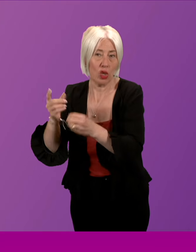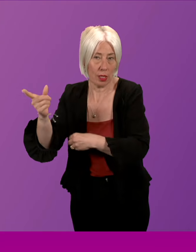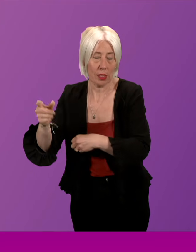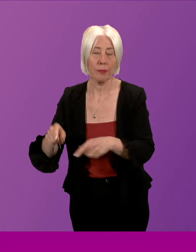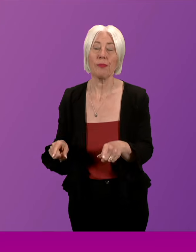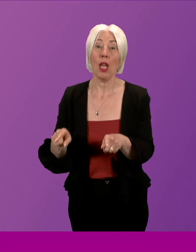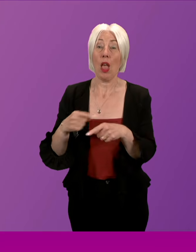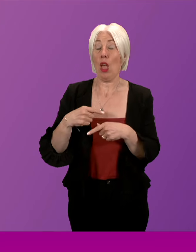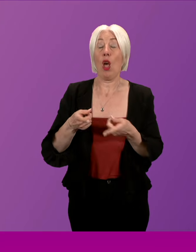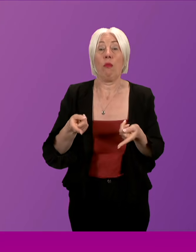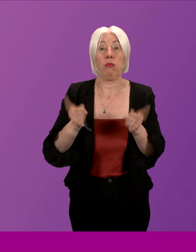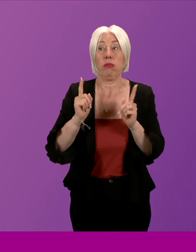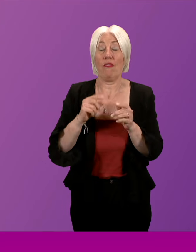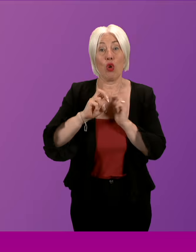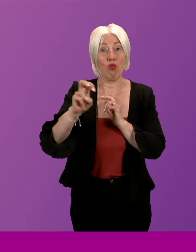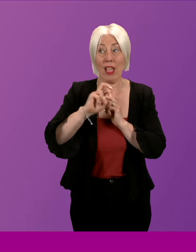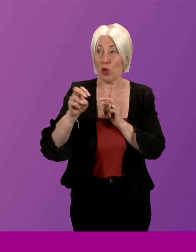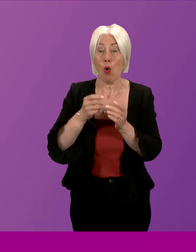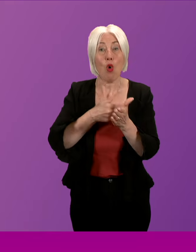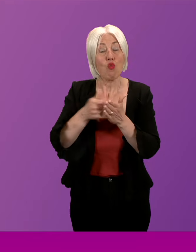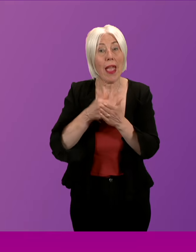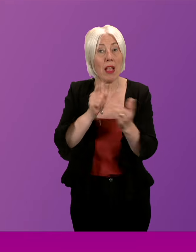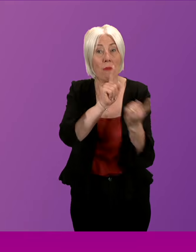is meeting colleagues from across the chamber regularly to discuss the issue.